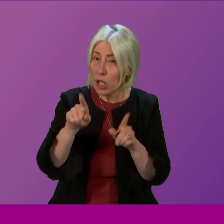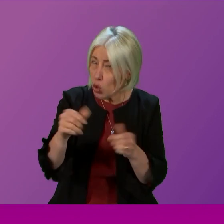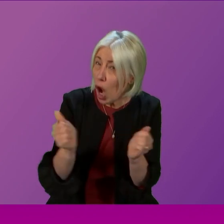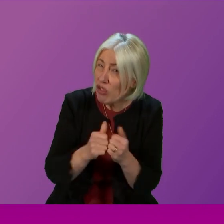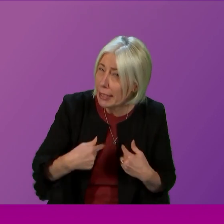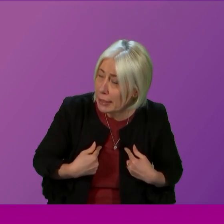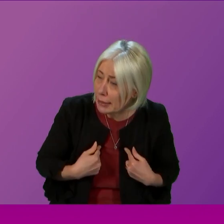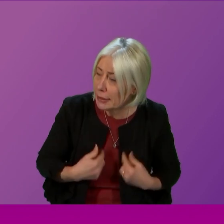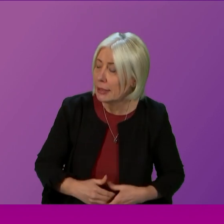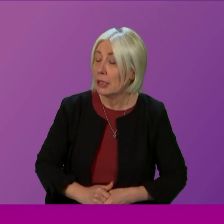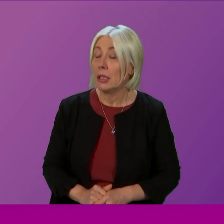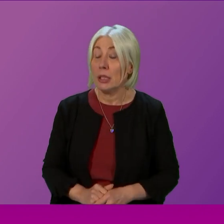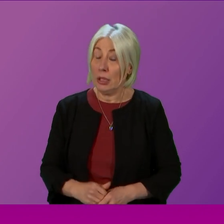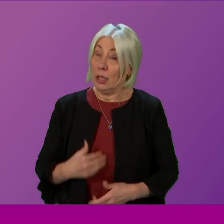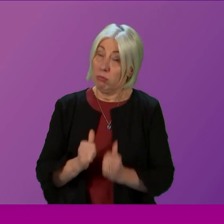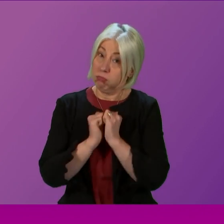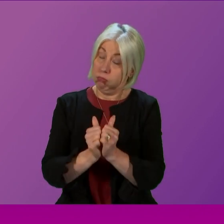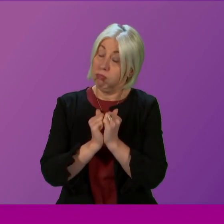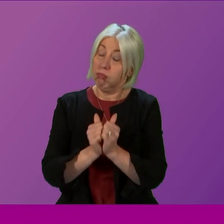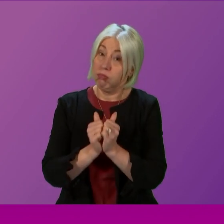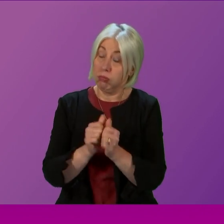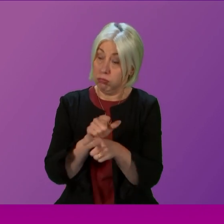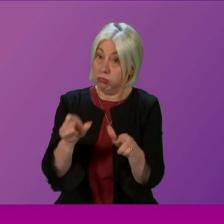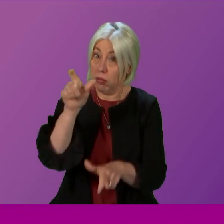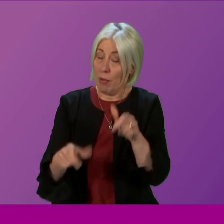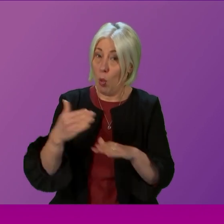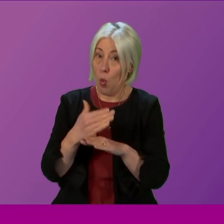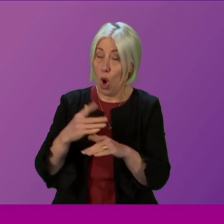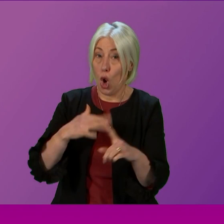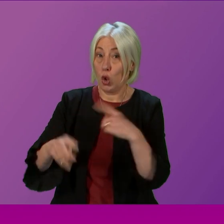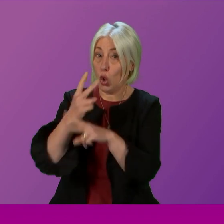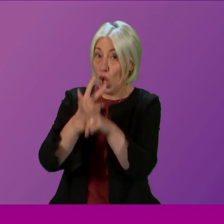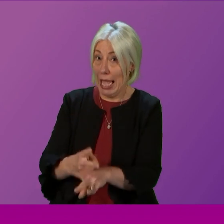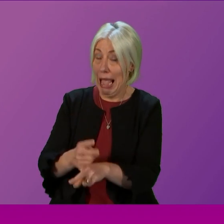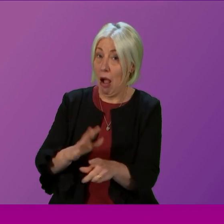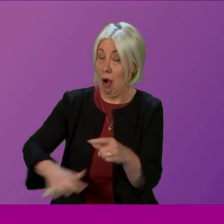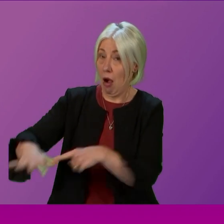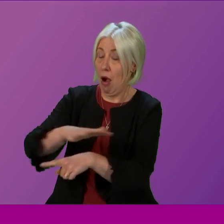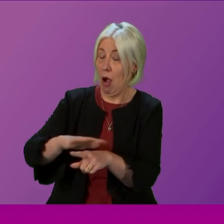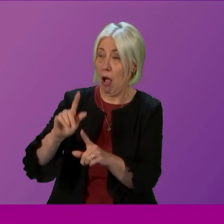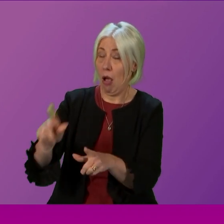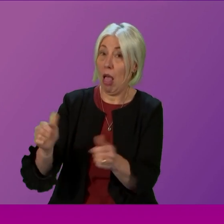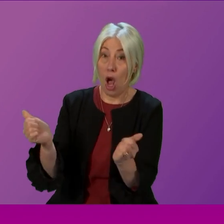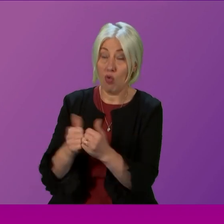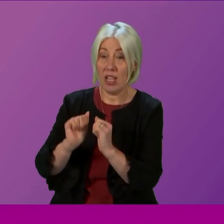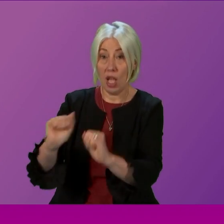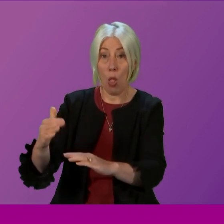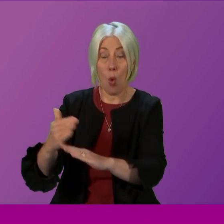I value those who work in our social care sector, and I agree that the work that they do has traditionally—not just in Scotland